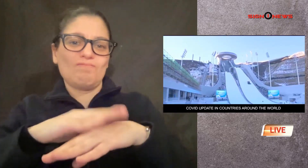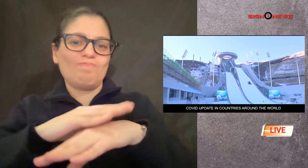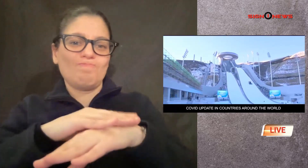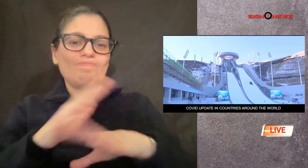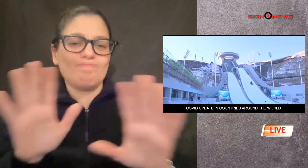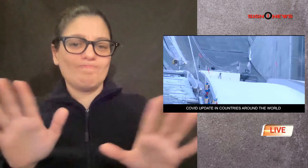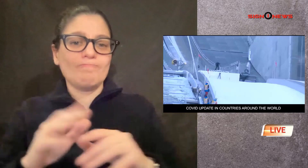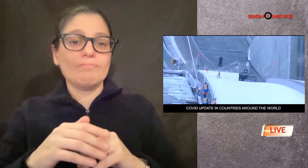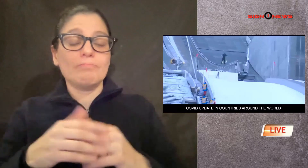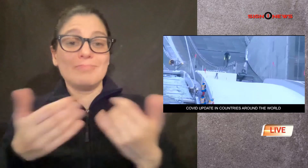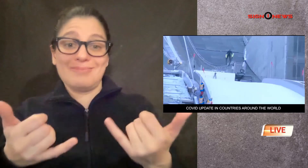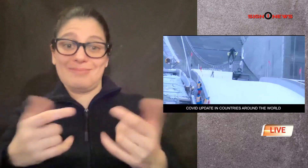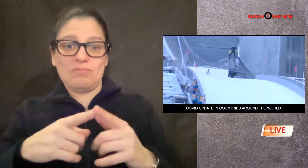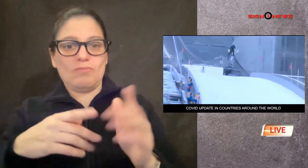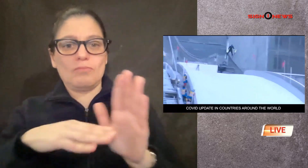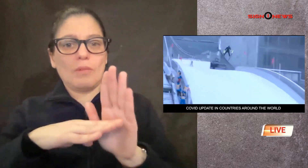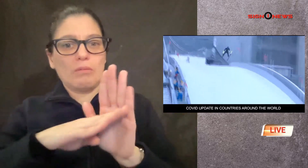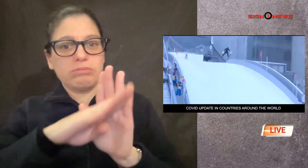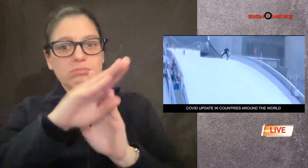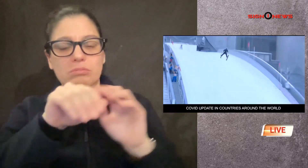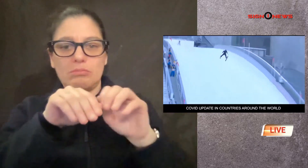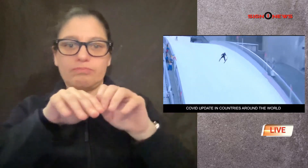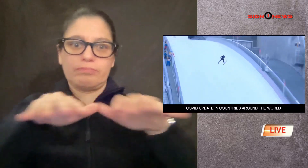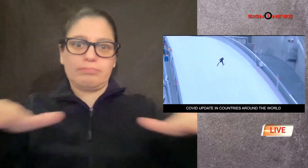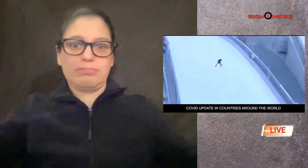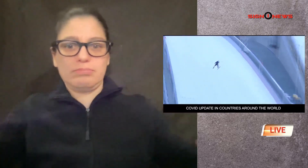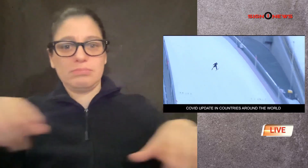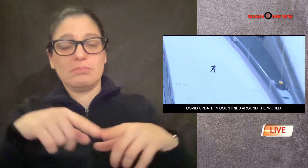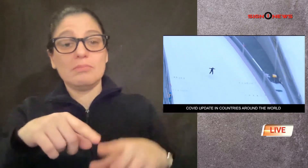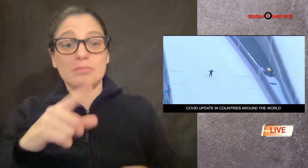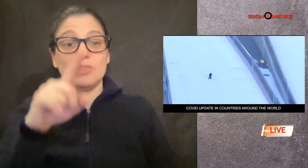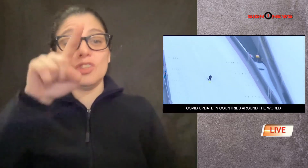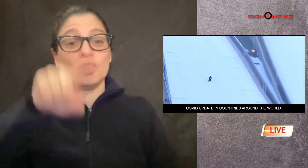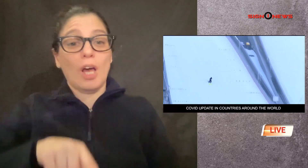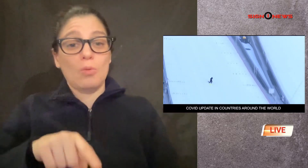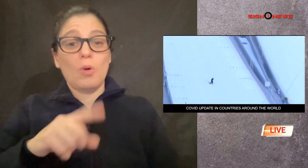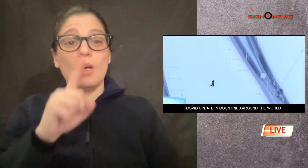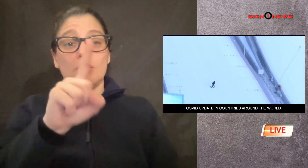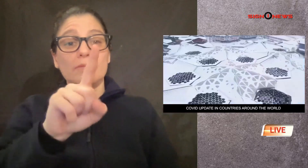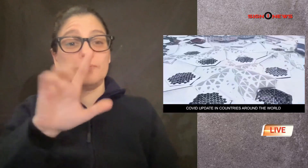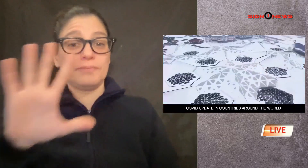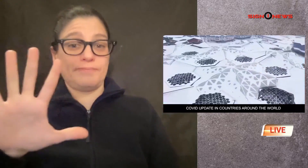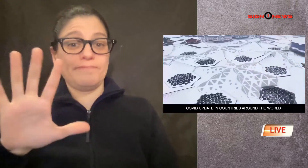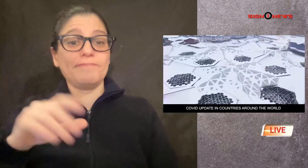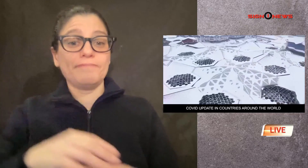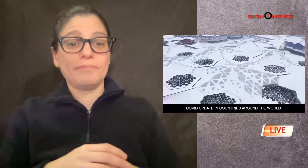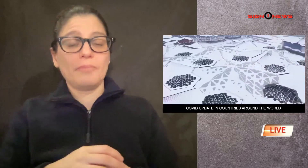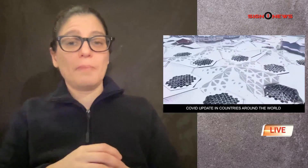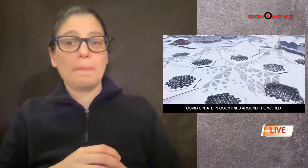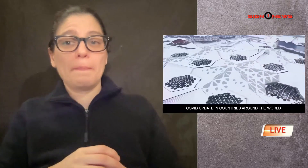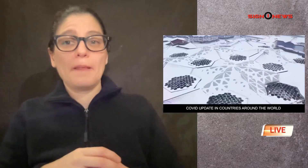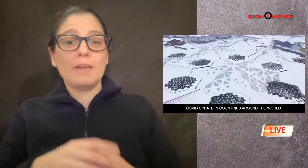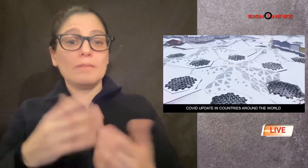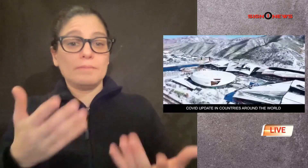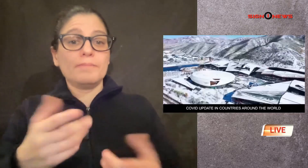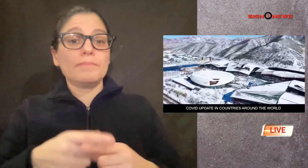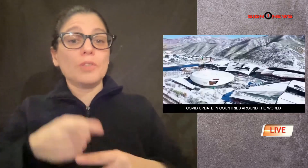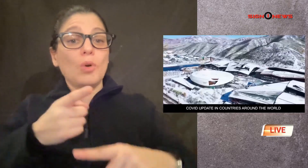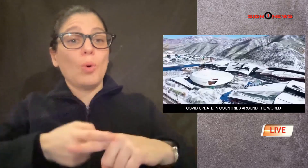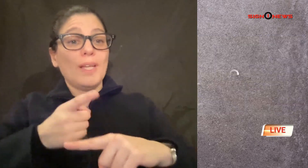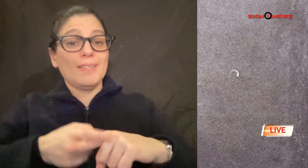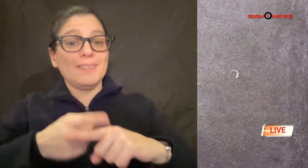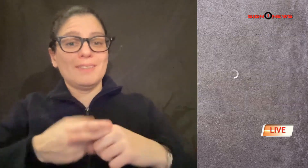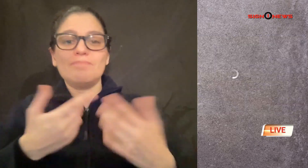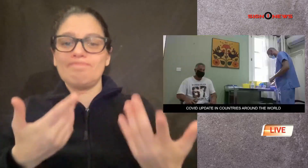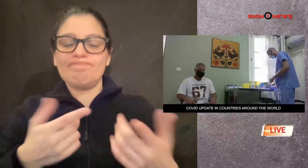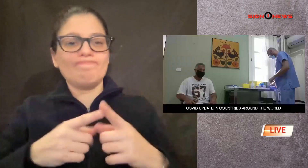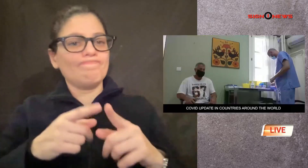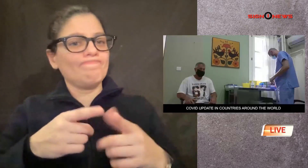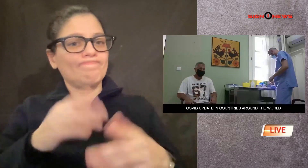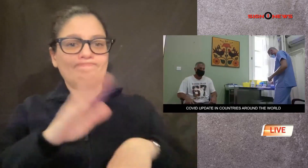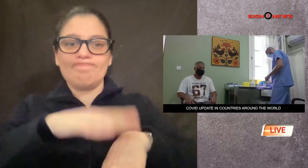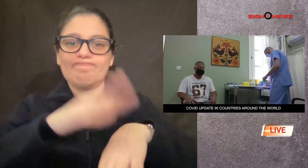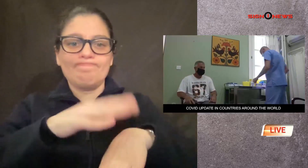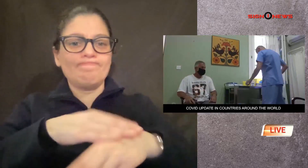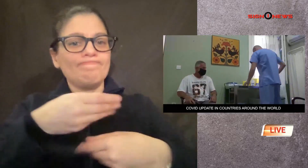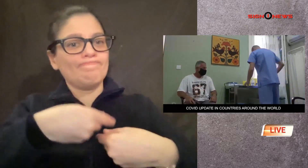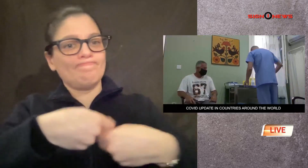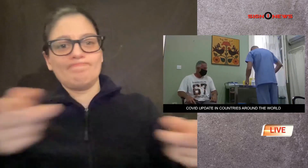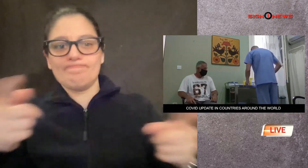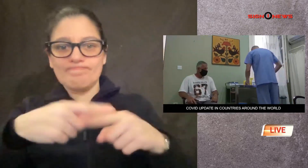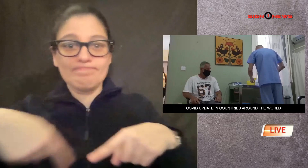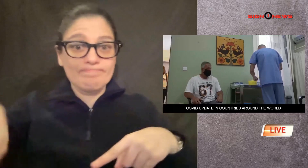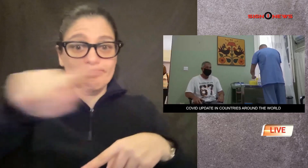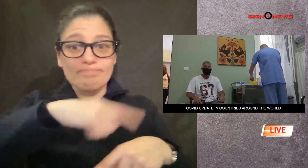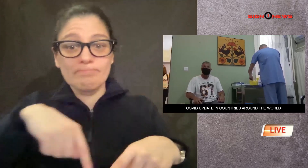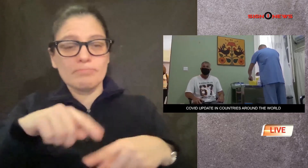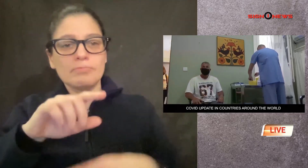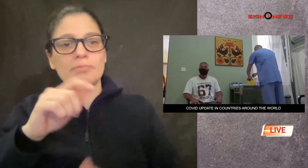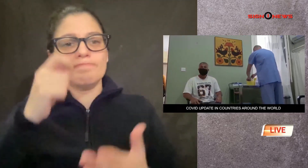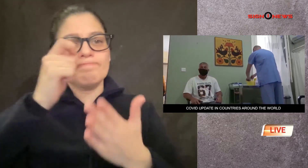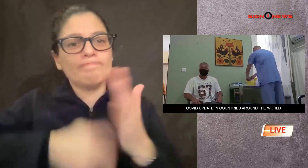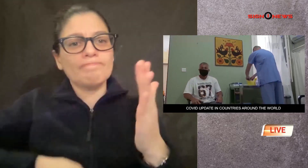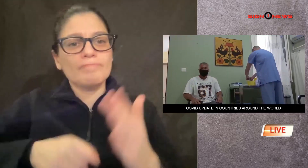19 cases were reported the highest number since an outbreak started on January 15 Greece